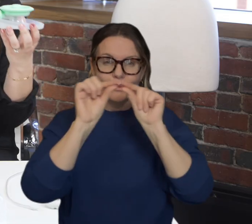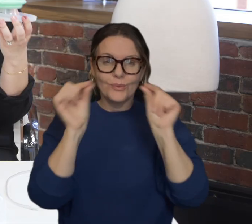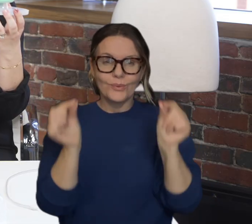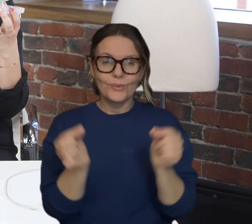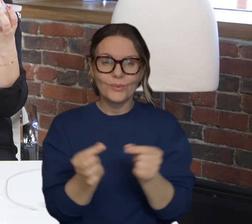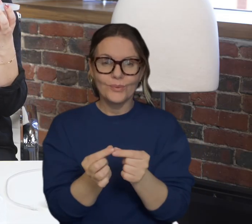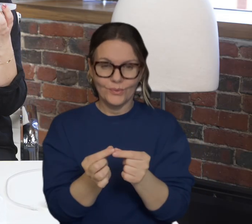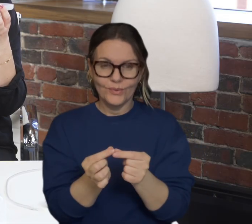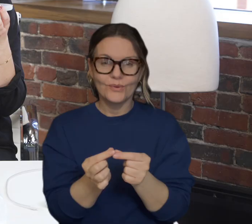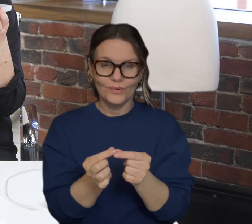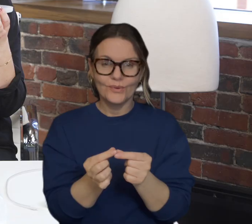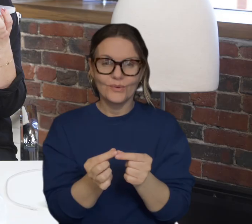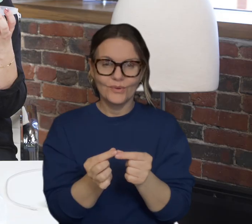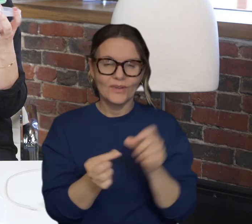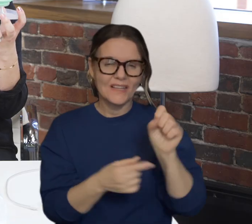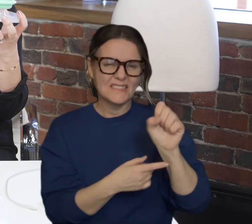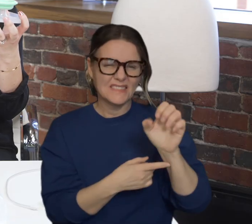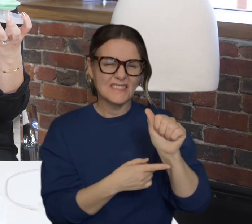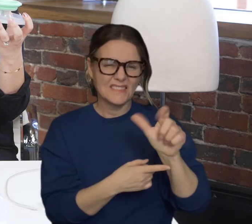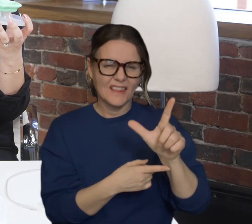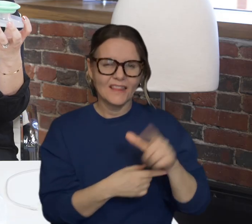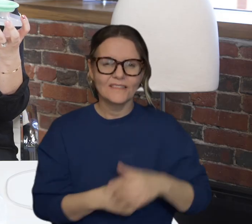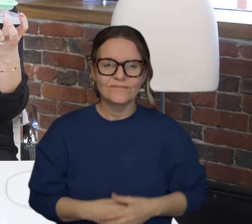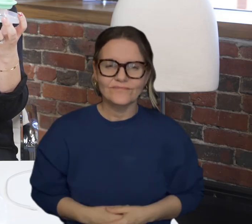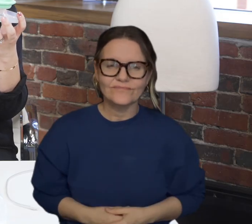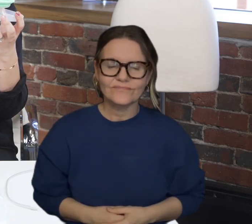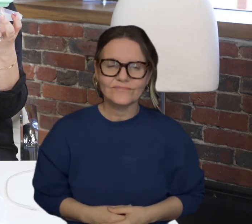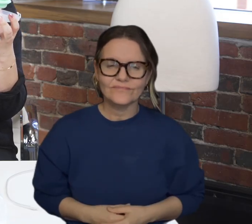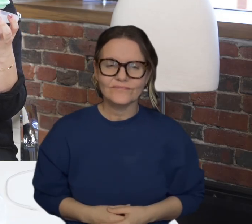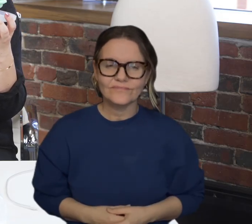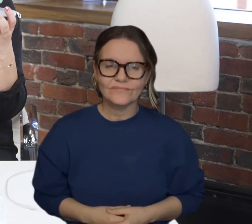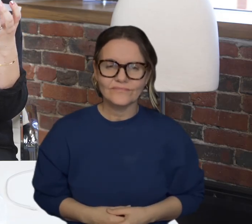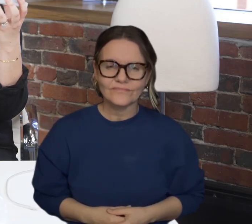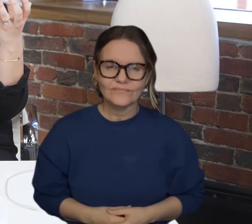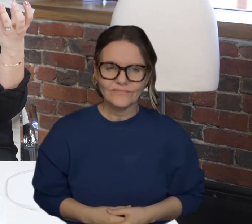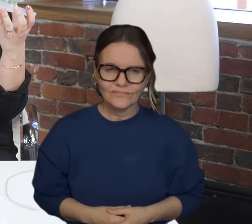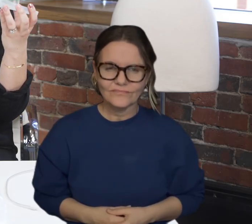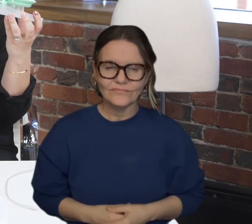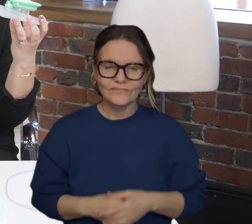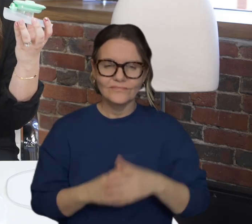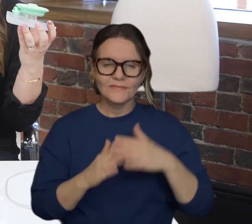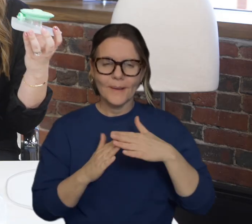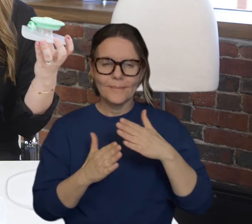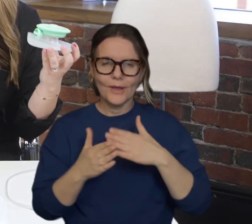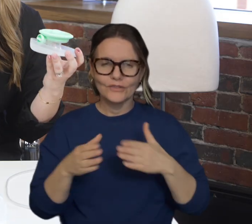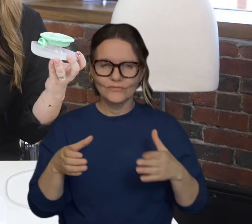the next piece is going to be your seal and you're actually going to connect that onto the top cover